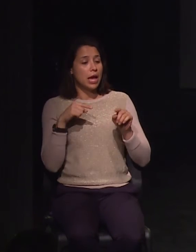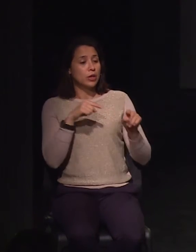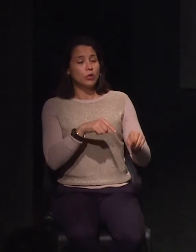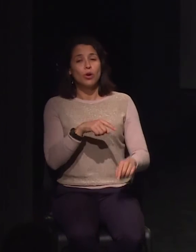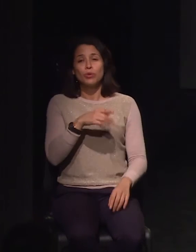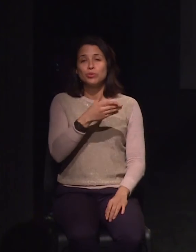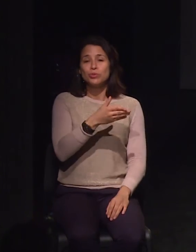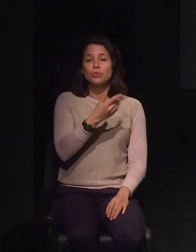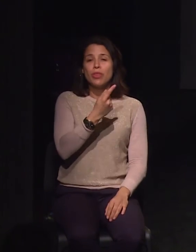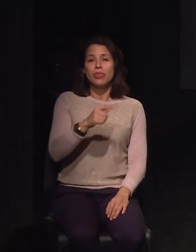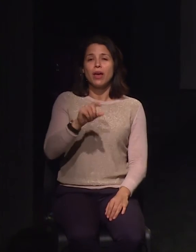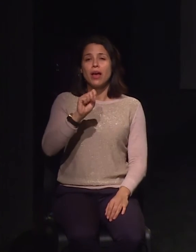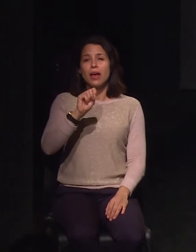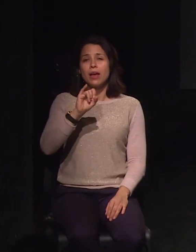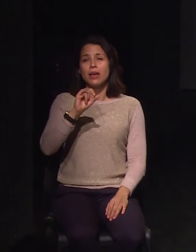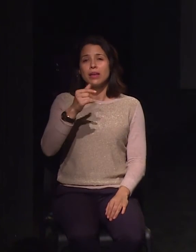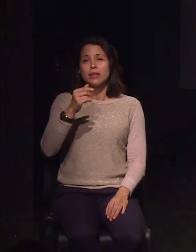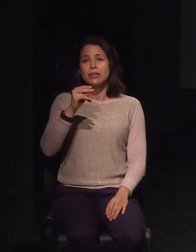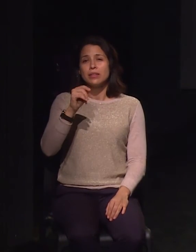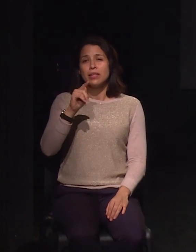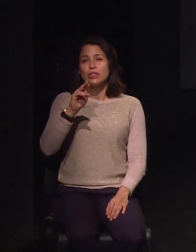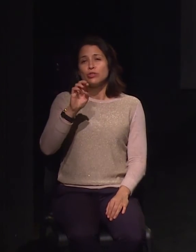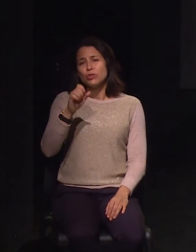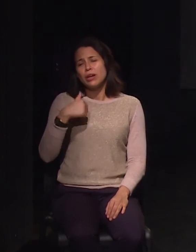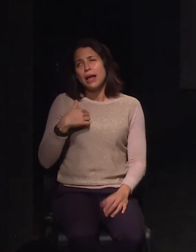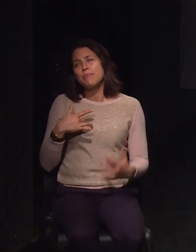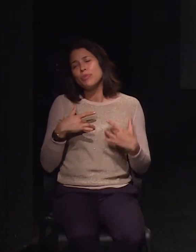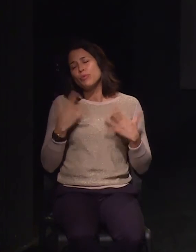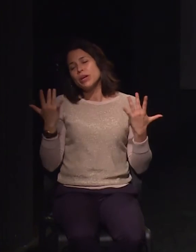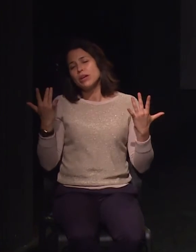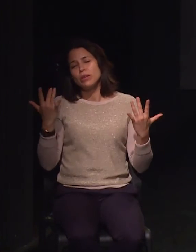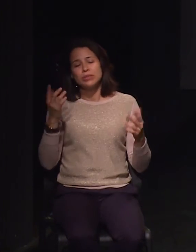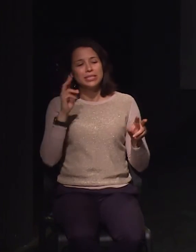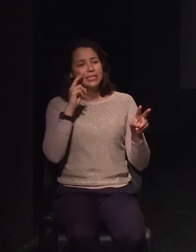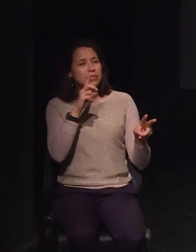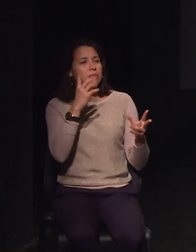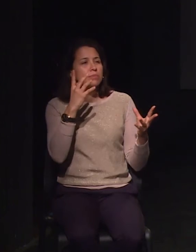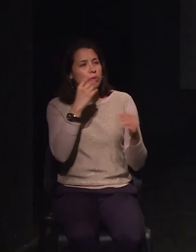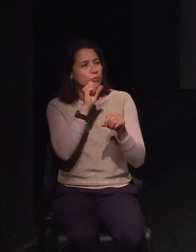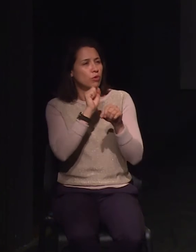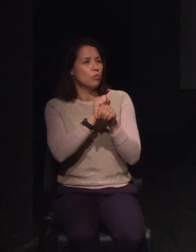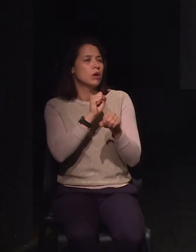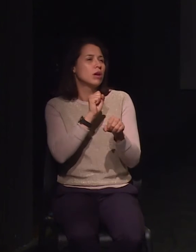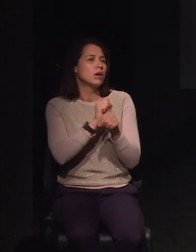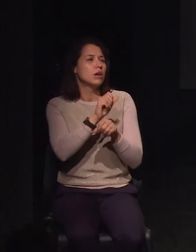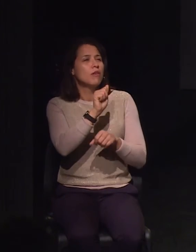I am seeing a great work of art for very little money, and I’m out front, I’m able to